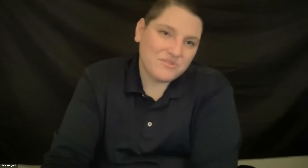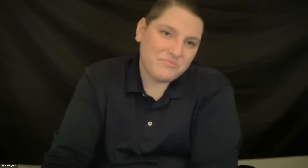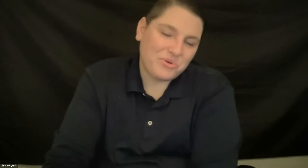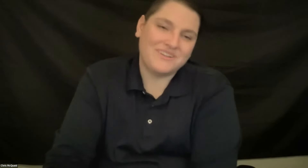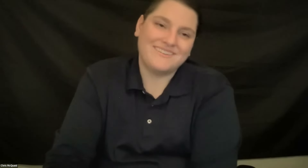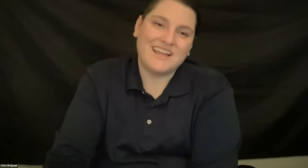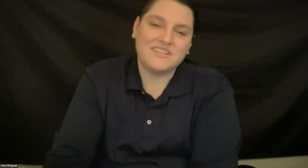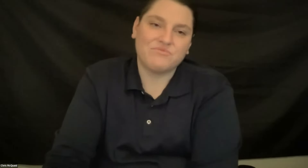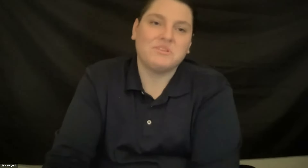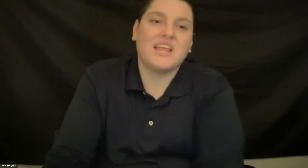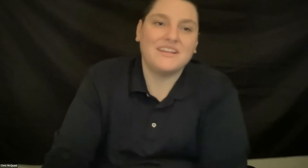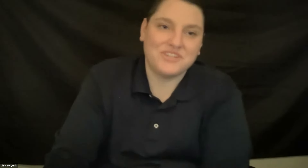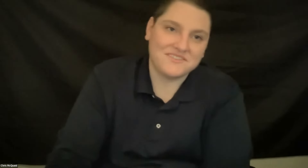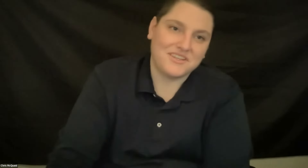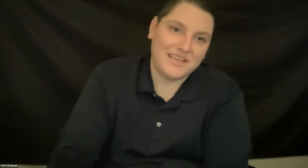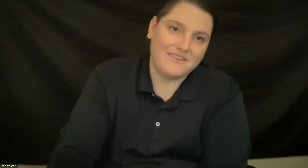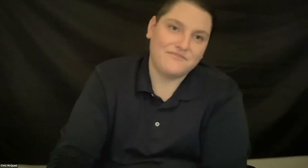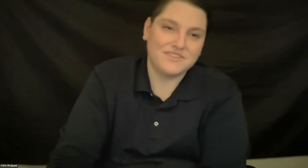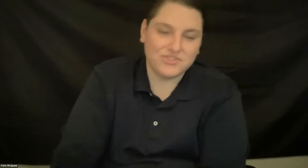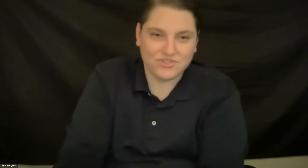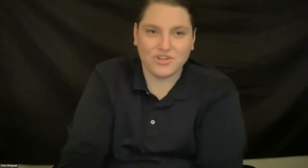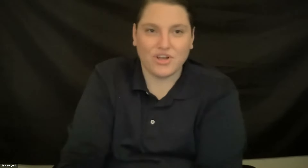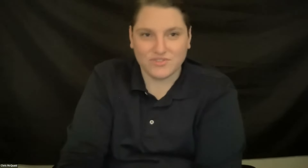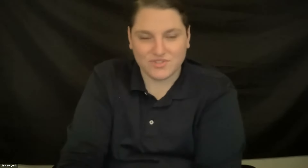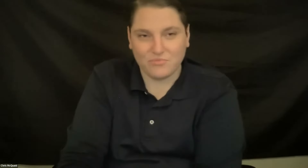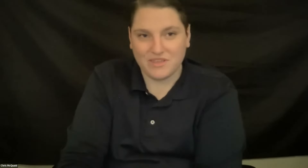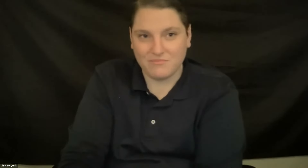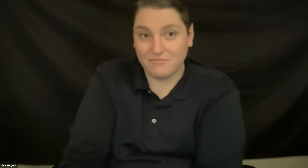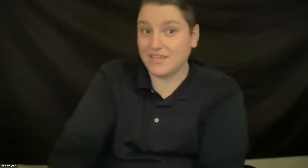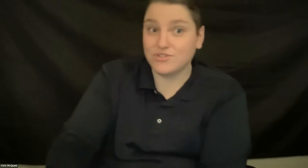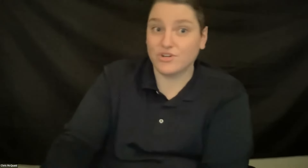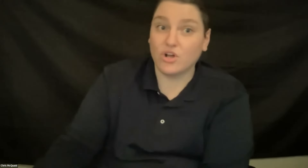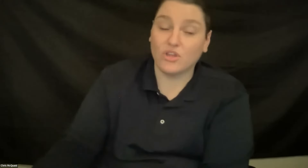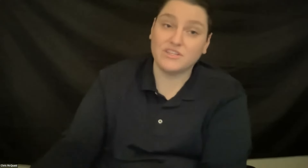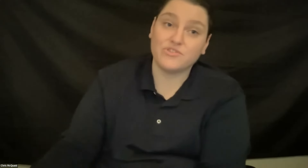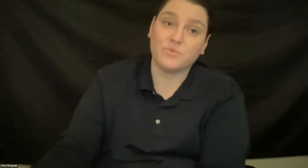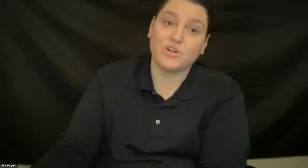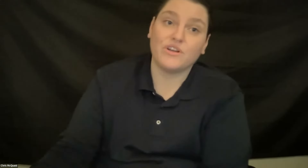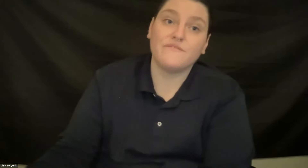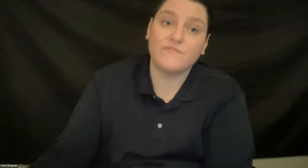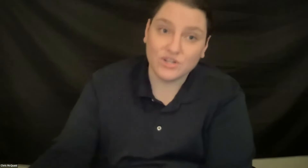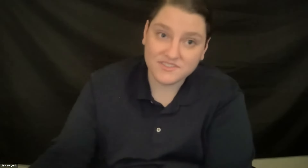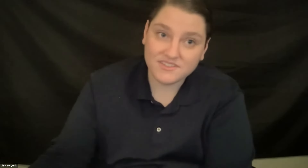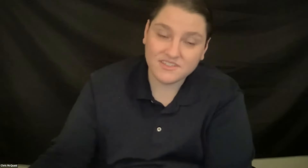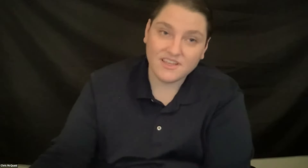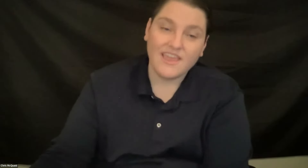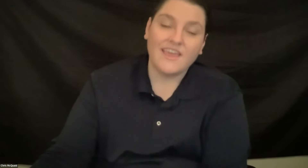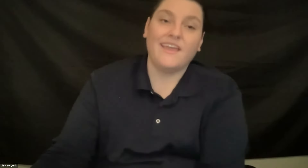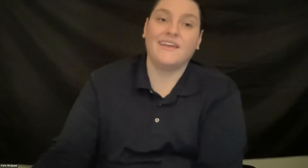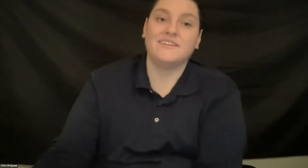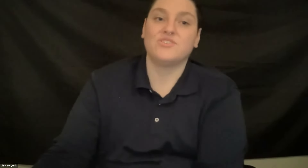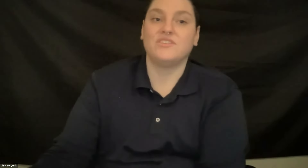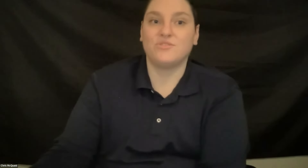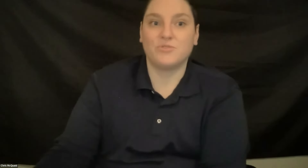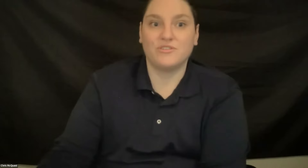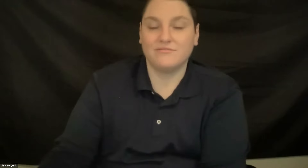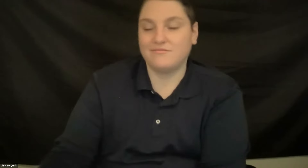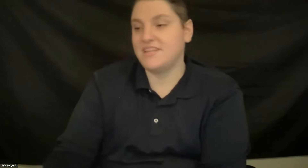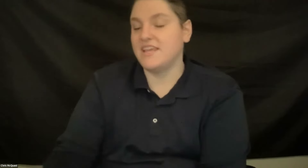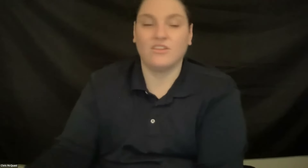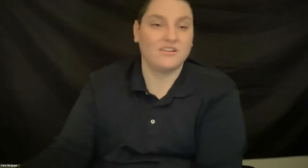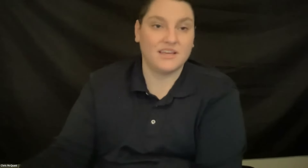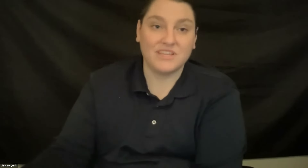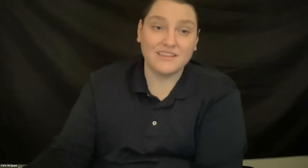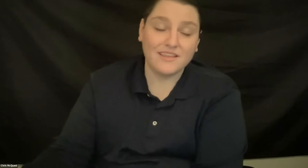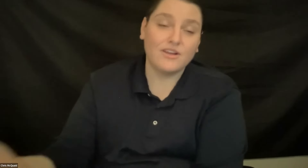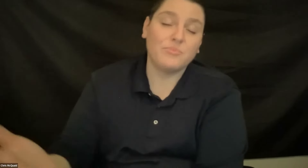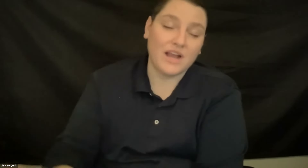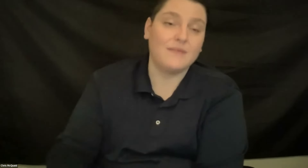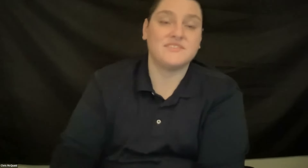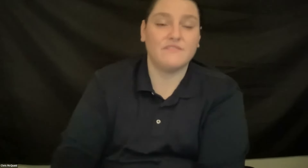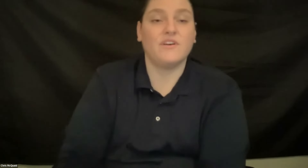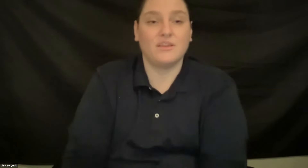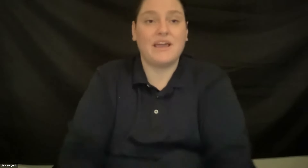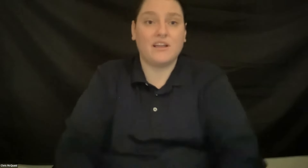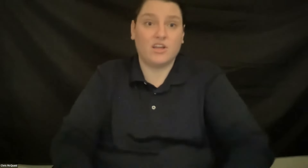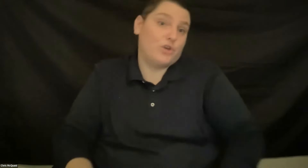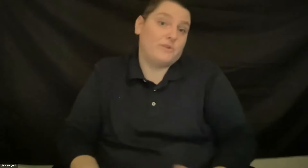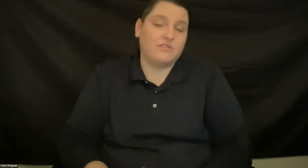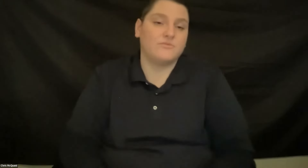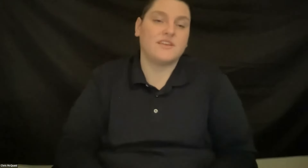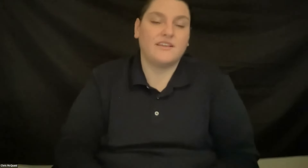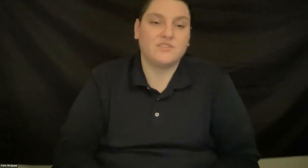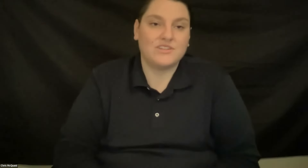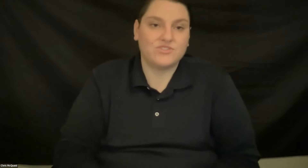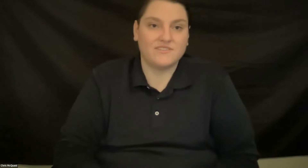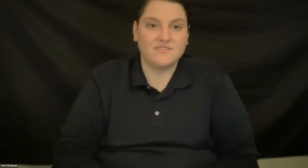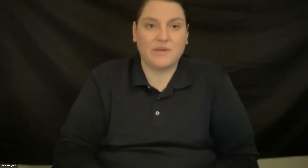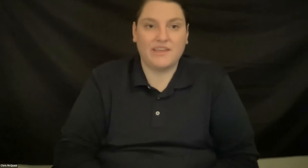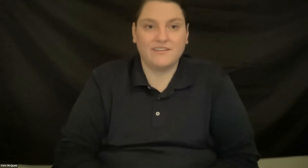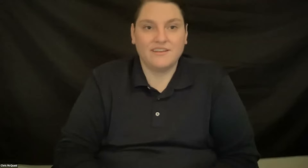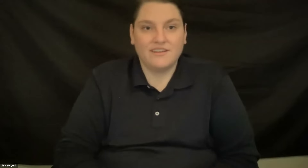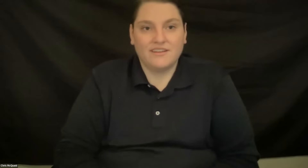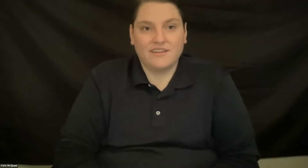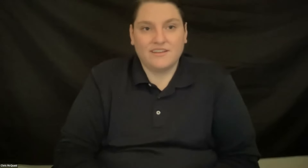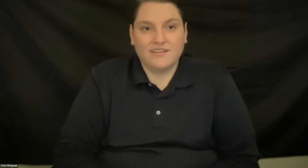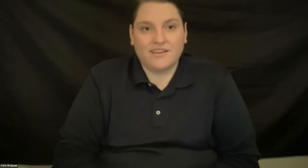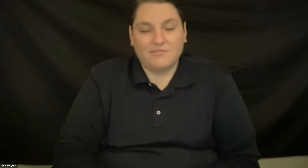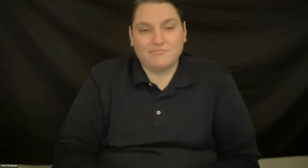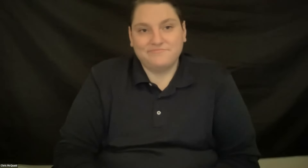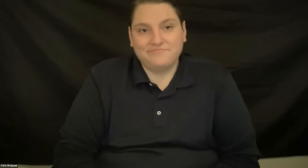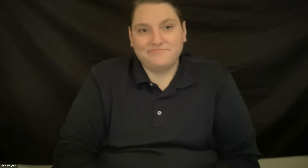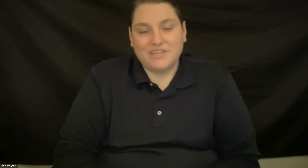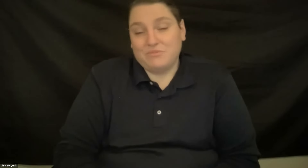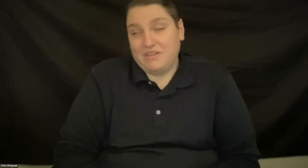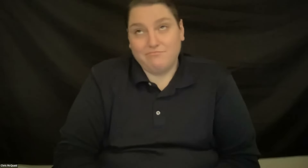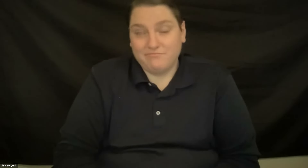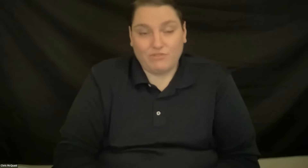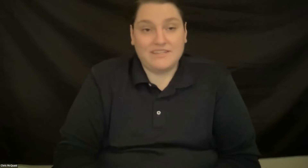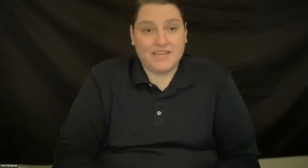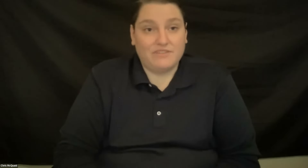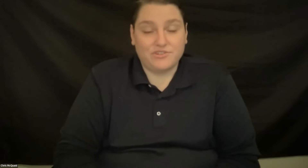That gives them a massive clue as to what might be happening.